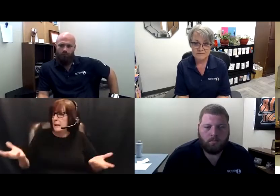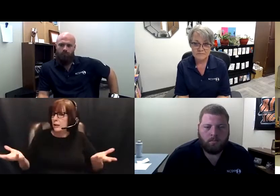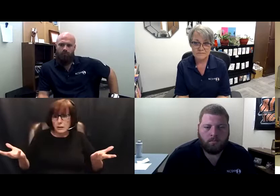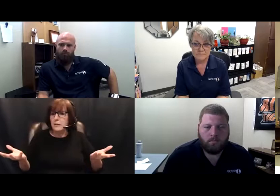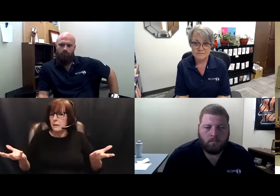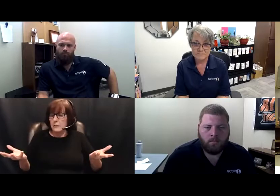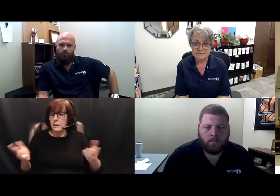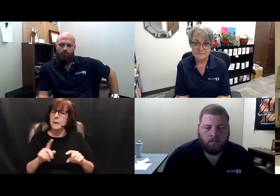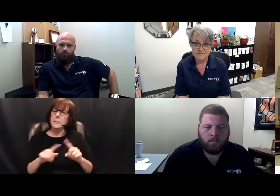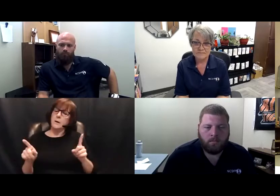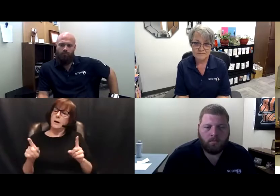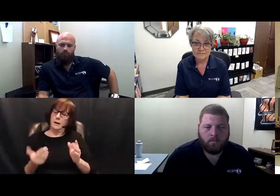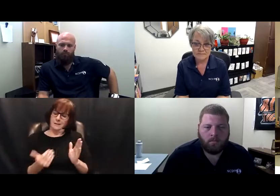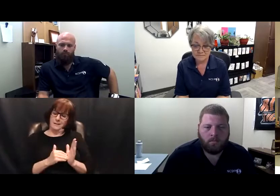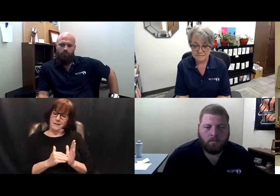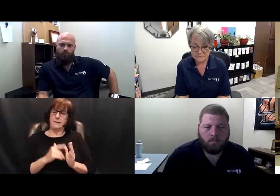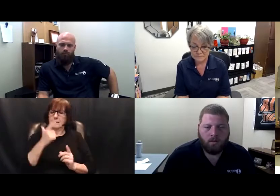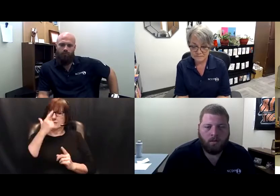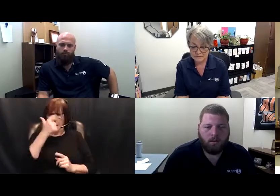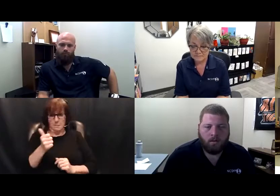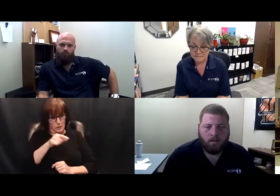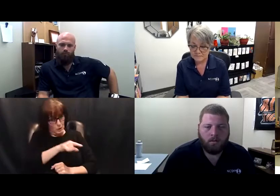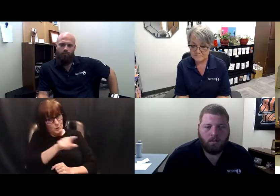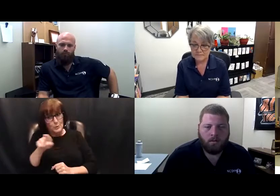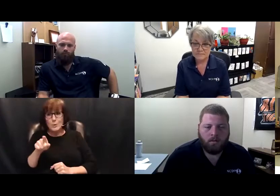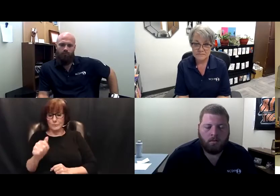But it's again up to you take those steps.